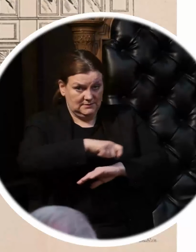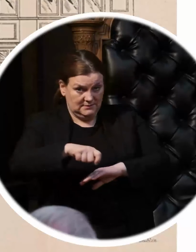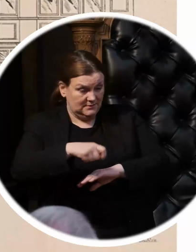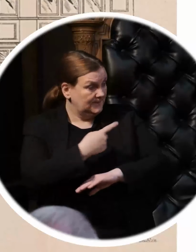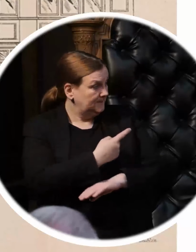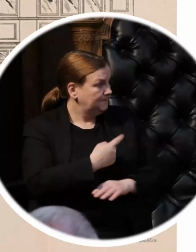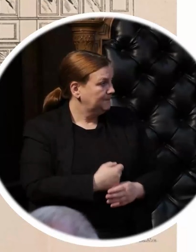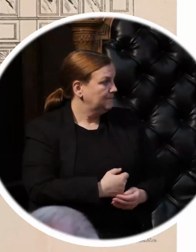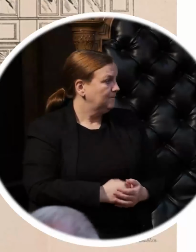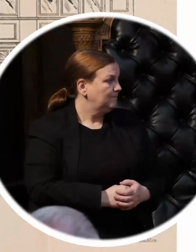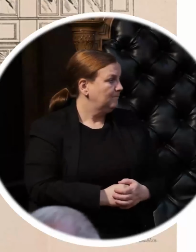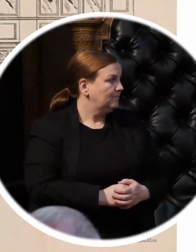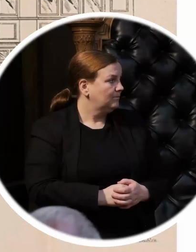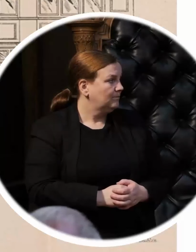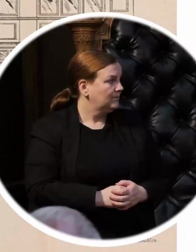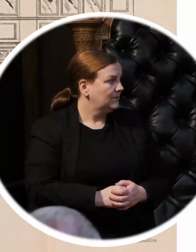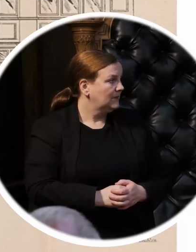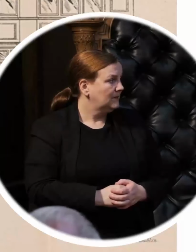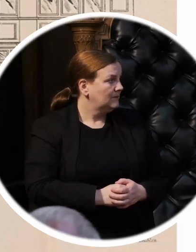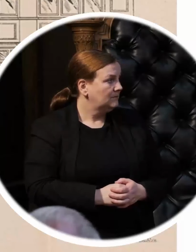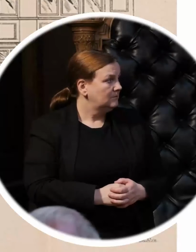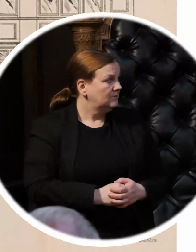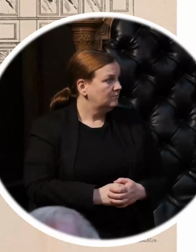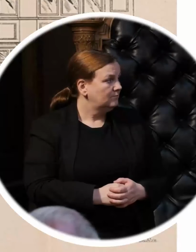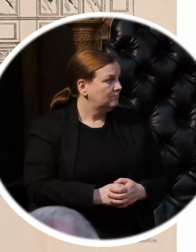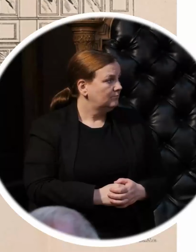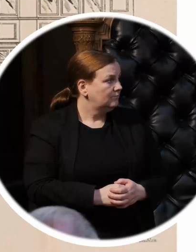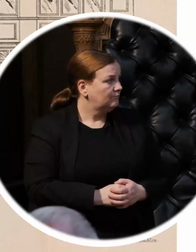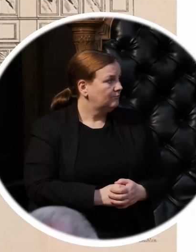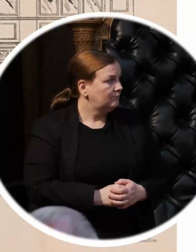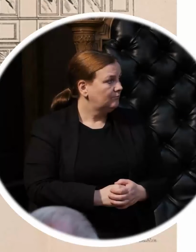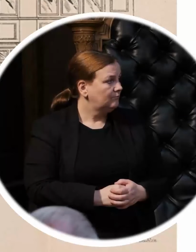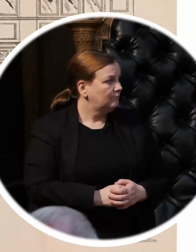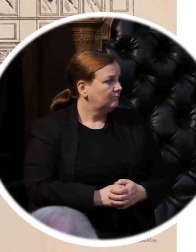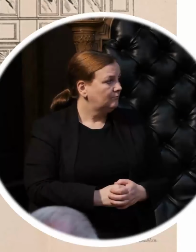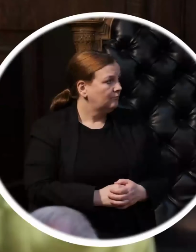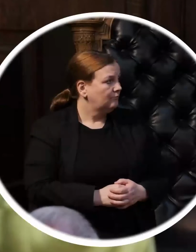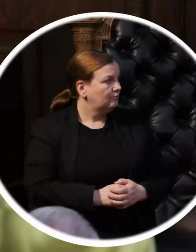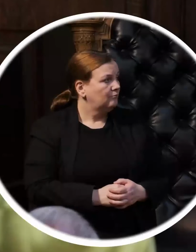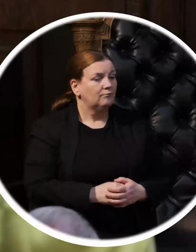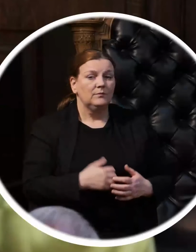And what's interesting about it is it largely respects the original design of